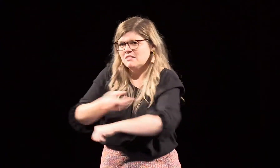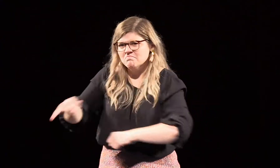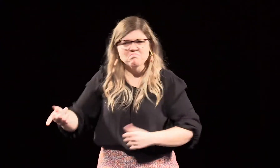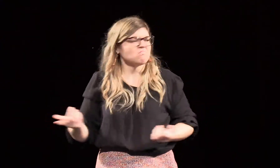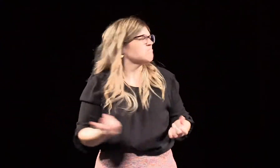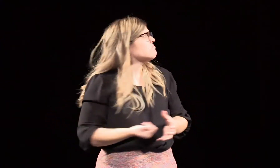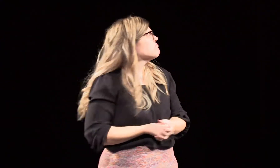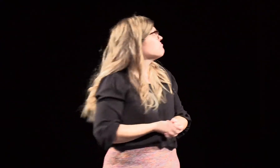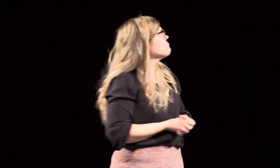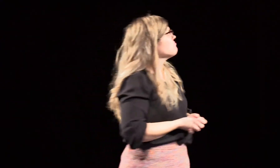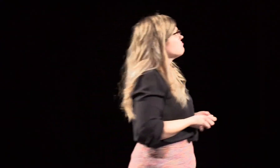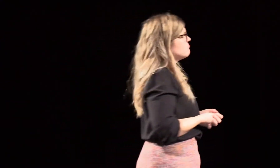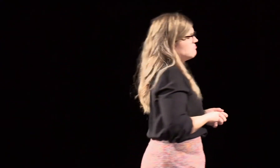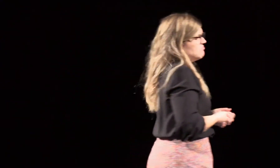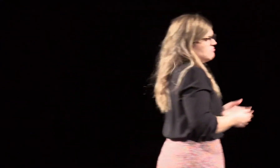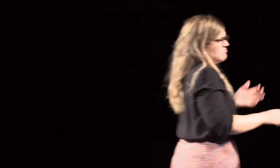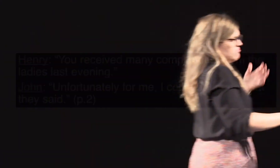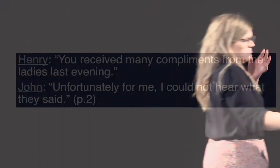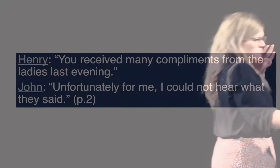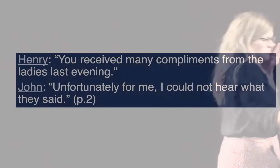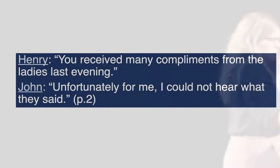Carlin was outside playing with the son and--